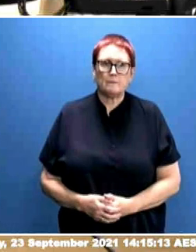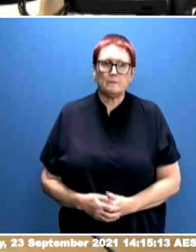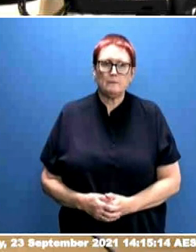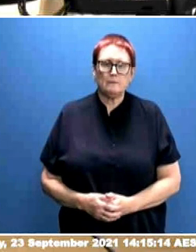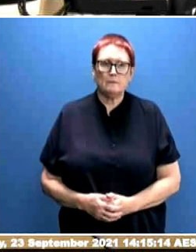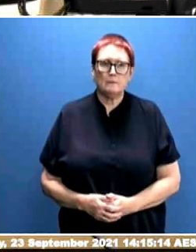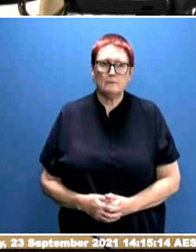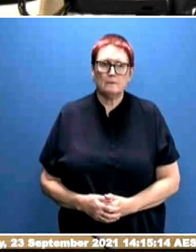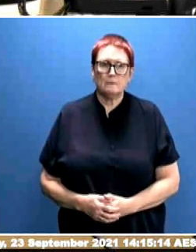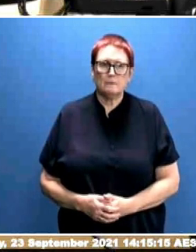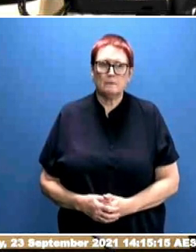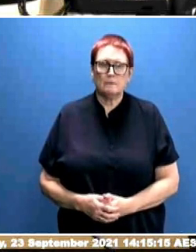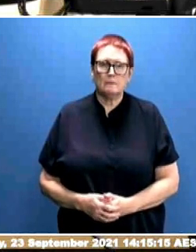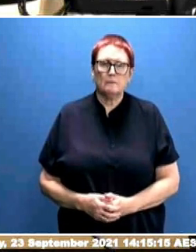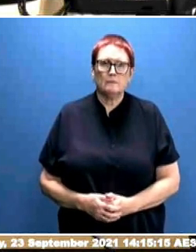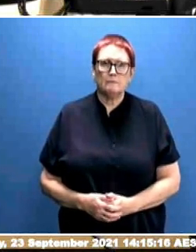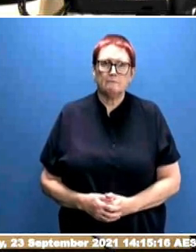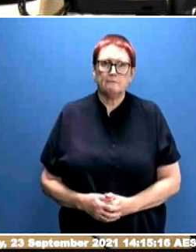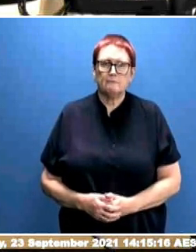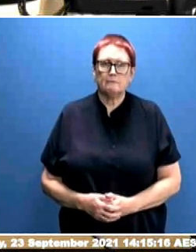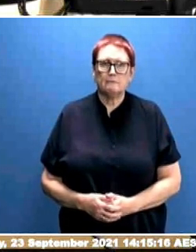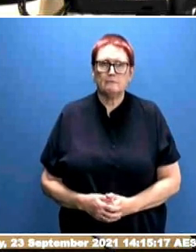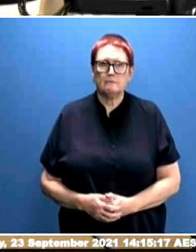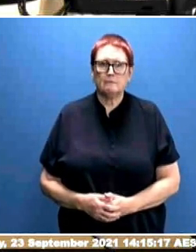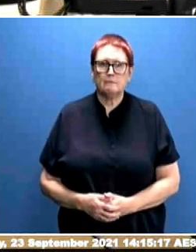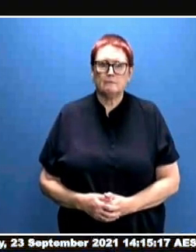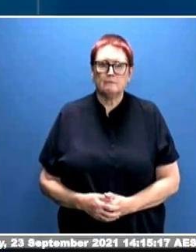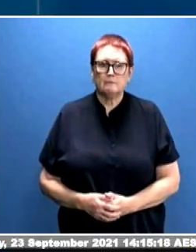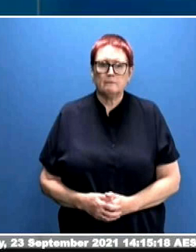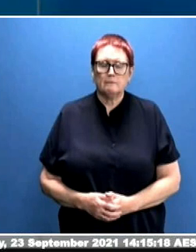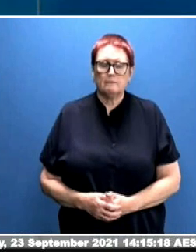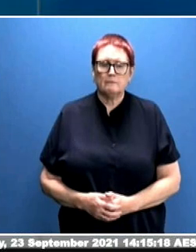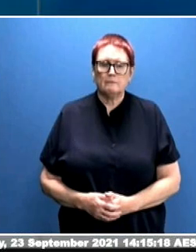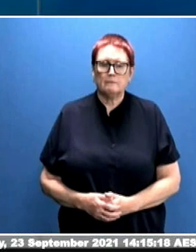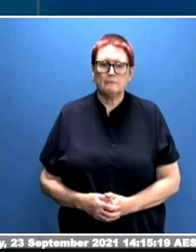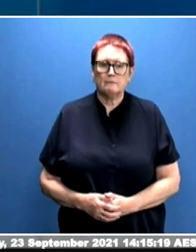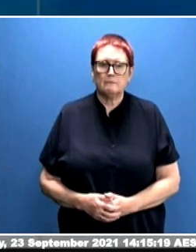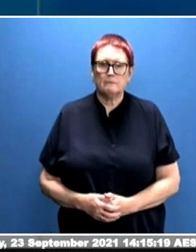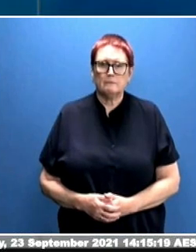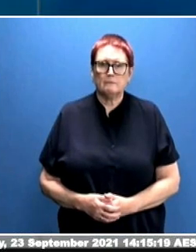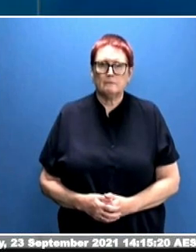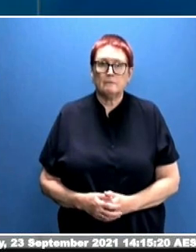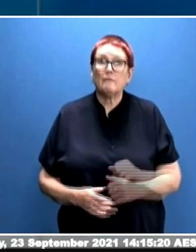the stage --- we're in the stage of having assessments undertaken for